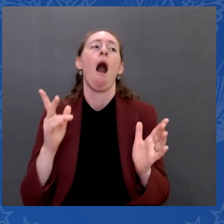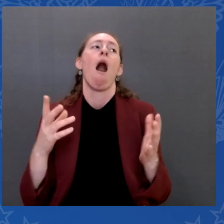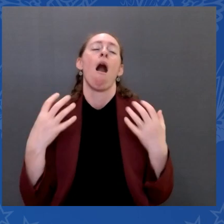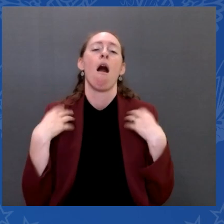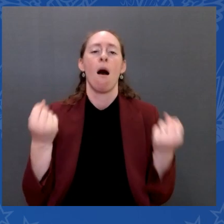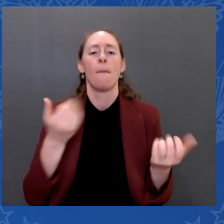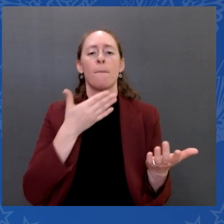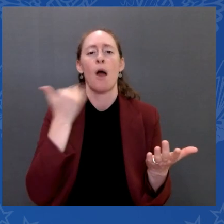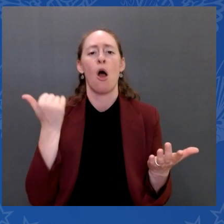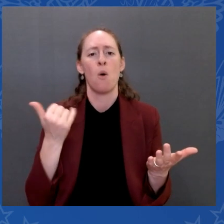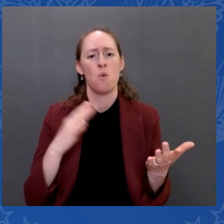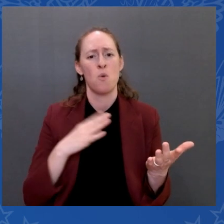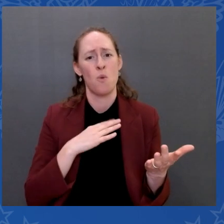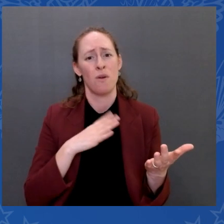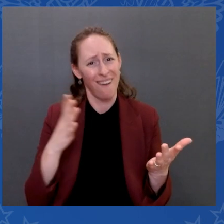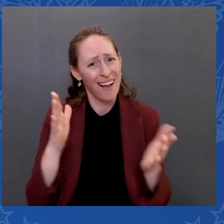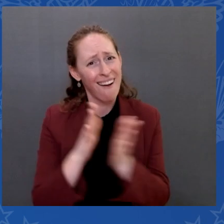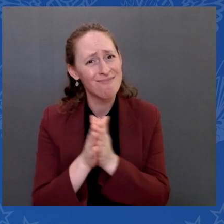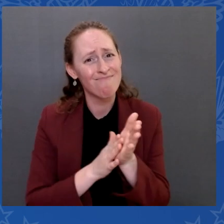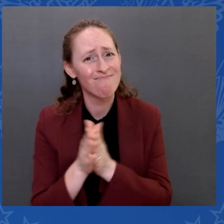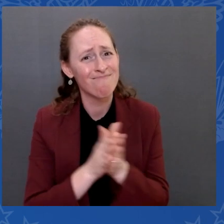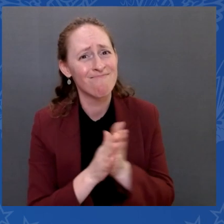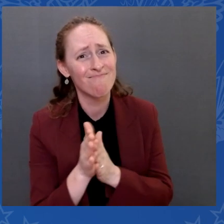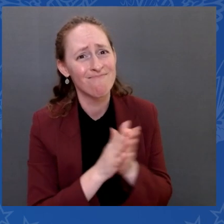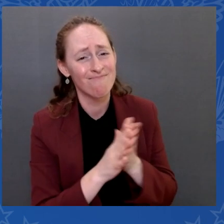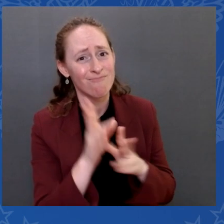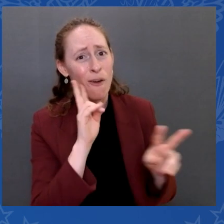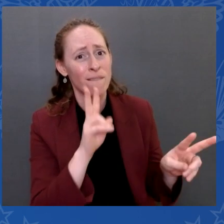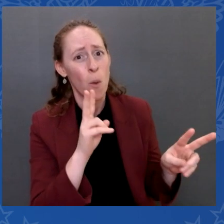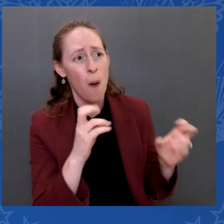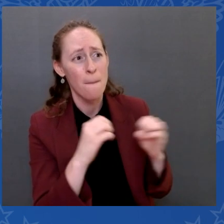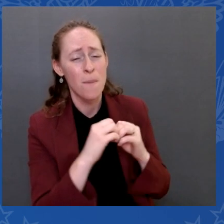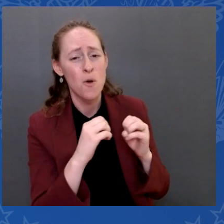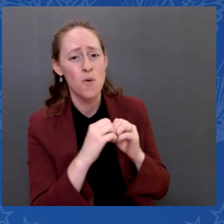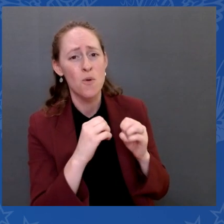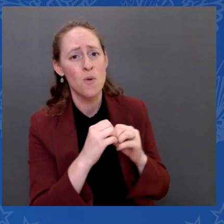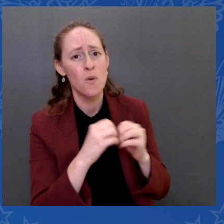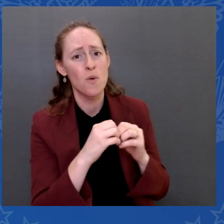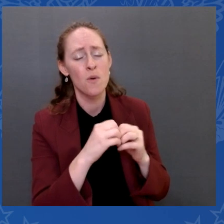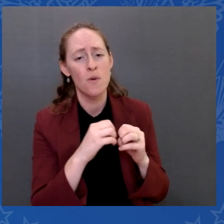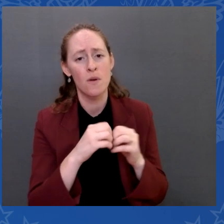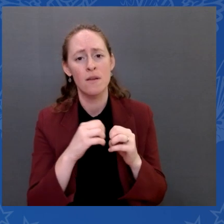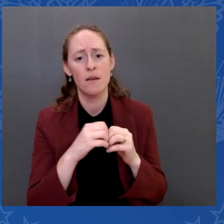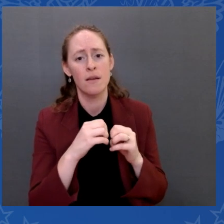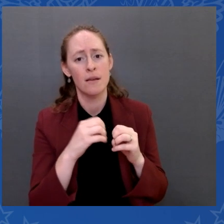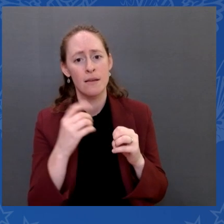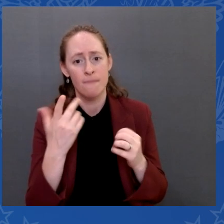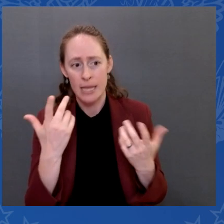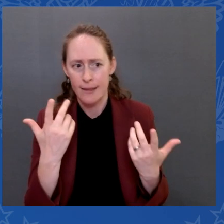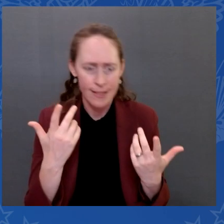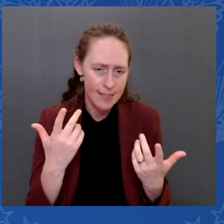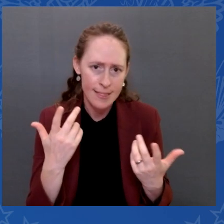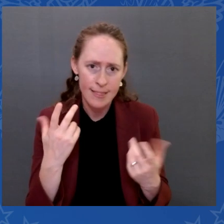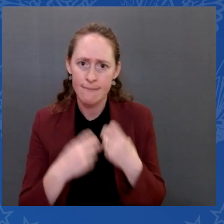but it's really hard right now, given the semiconductor supply that we're facing. Mr. Deese: Thanks. Thanks, Geoff.